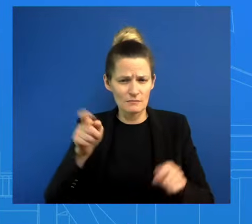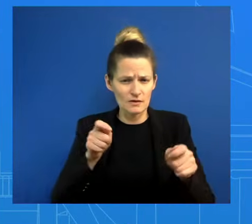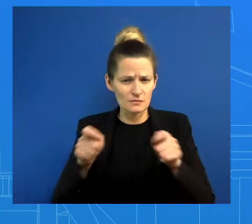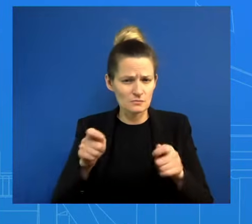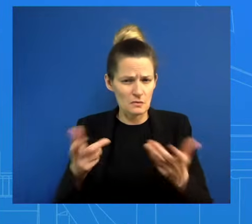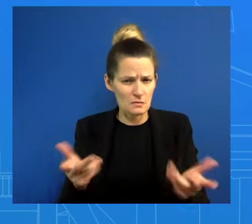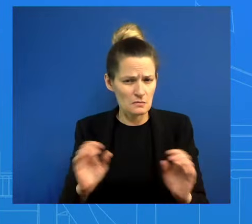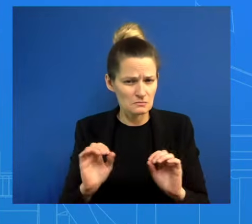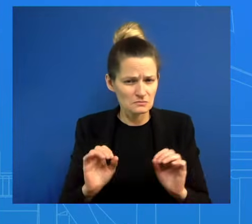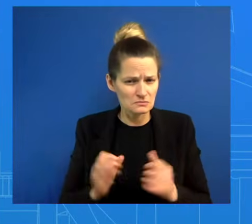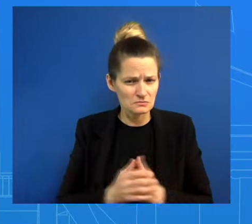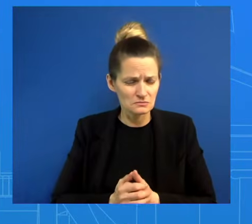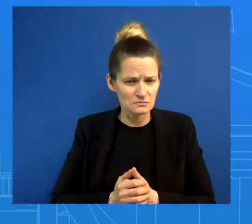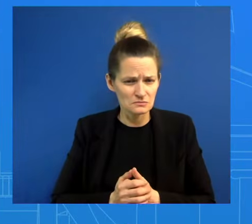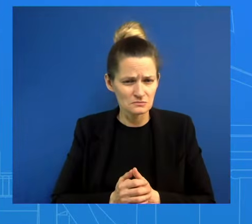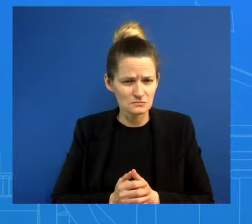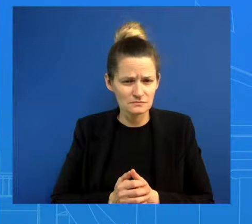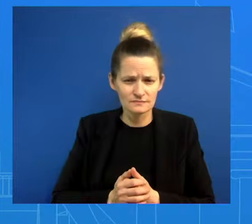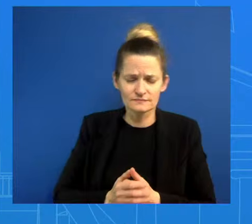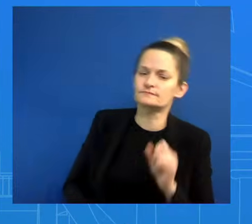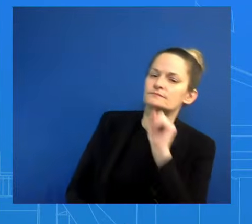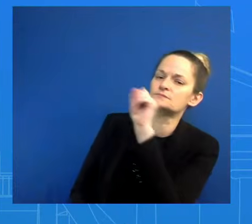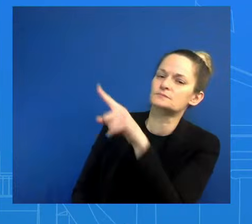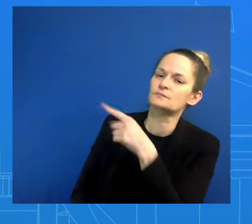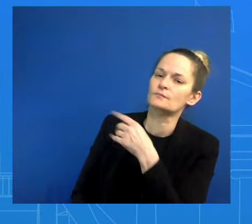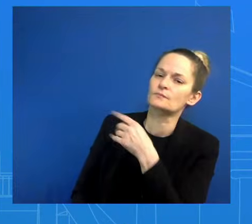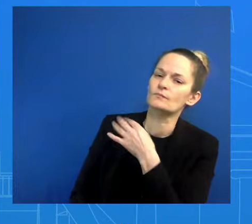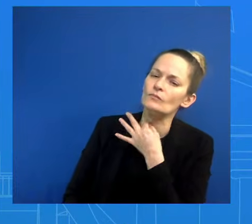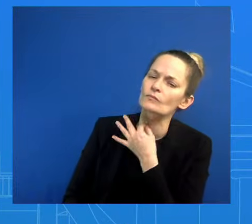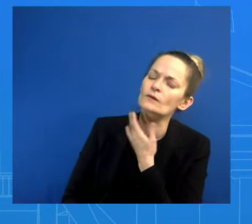So, there's 20 oil-laden tankers now sort of stuck trying to get